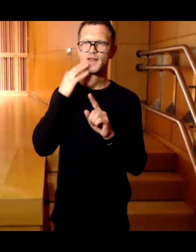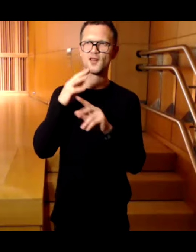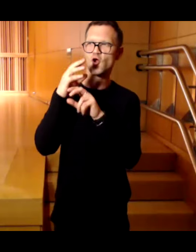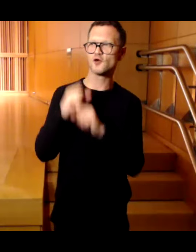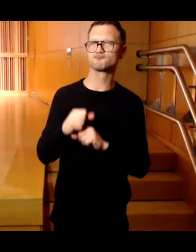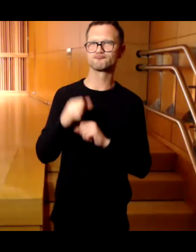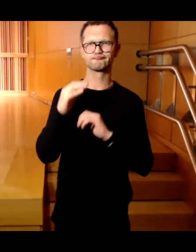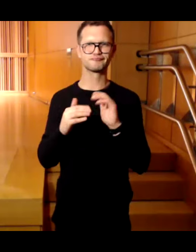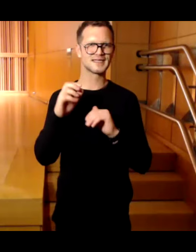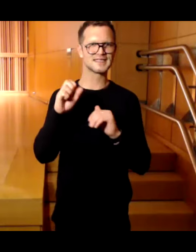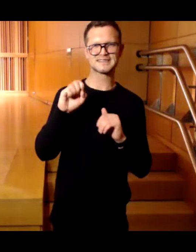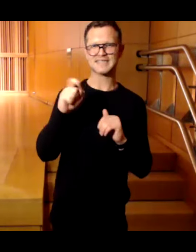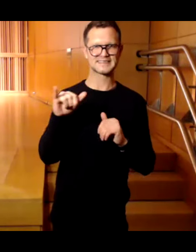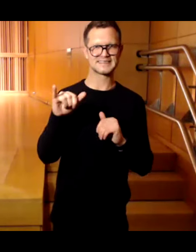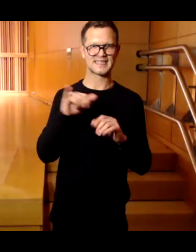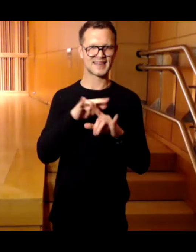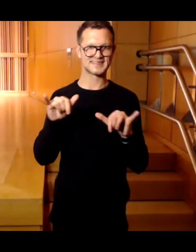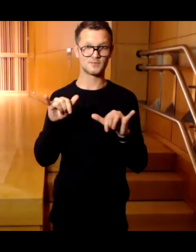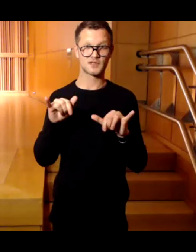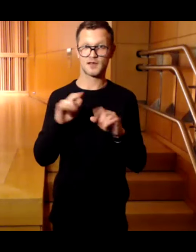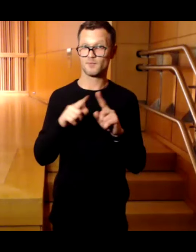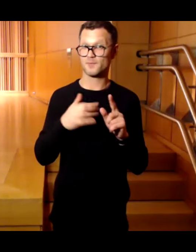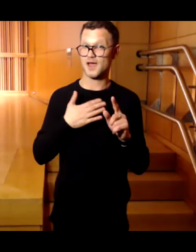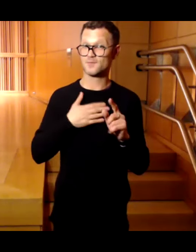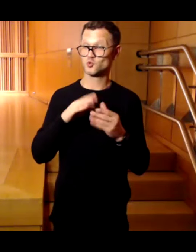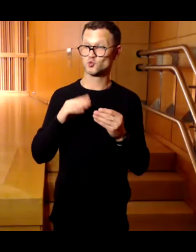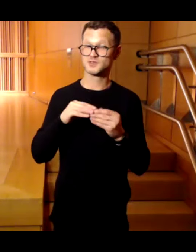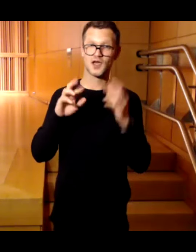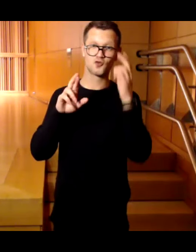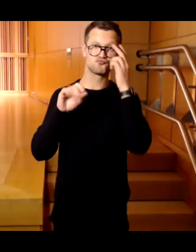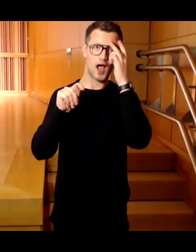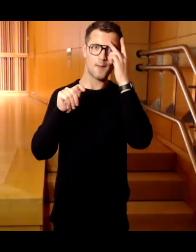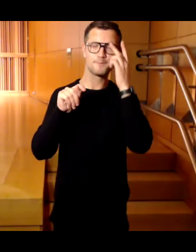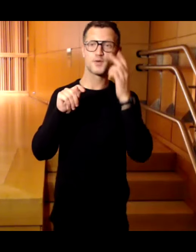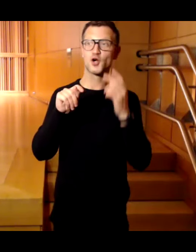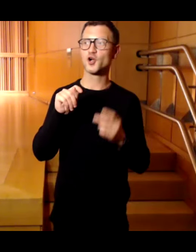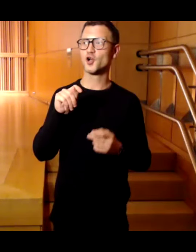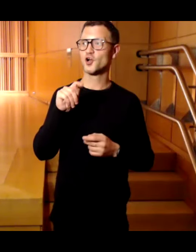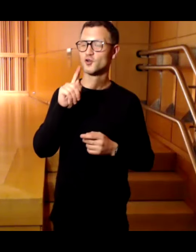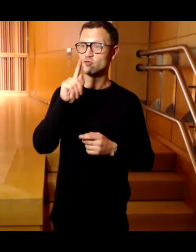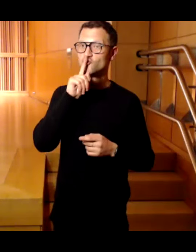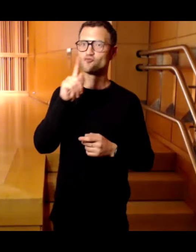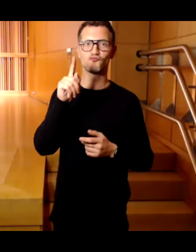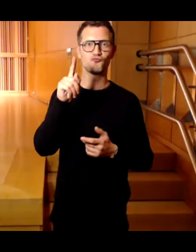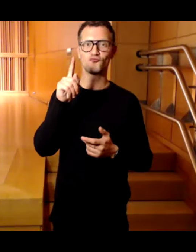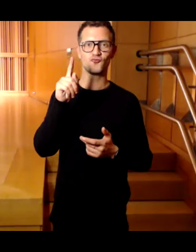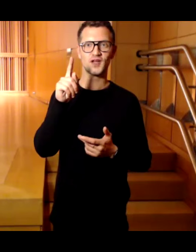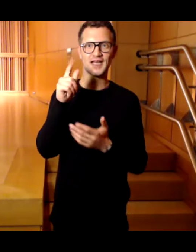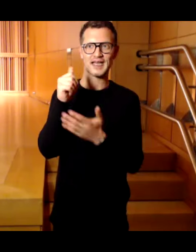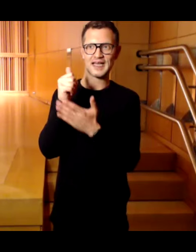But I'm glad to say, Robert managed to beat all those how-tos out of me.